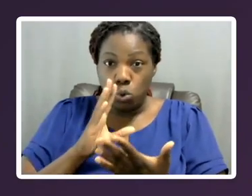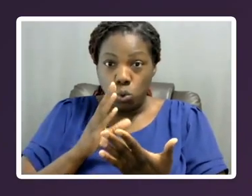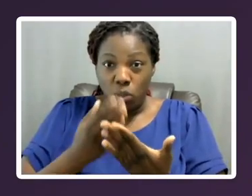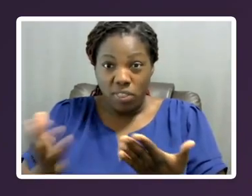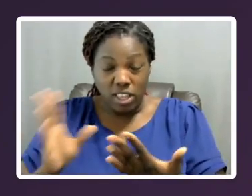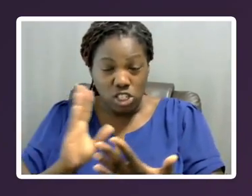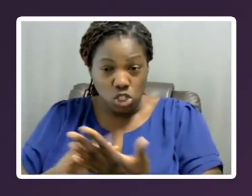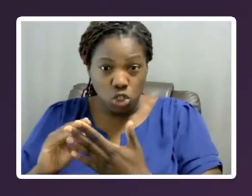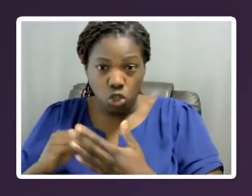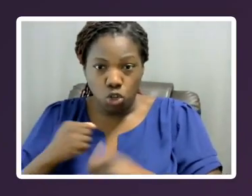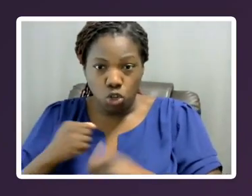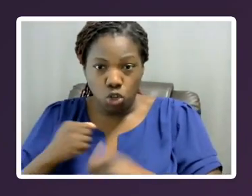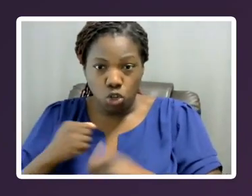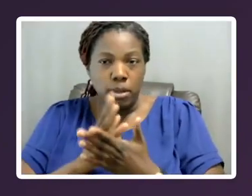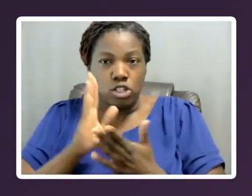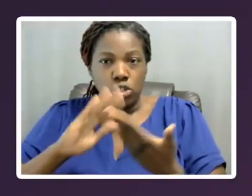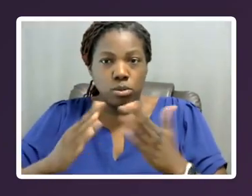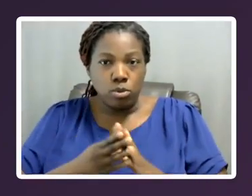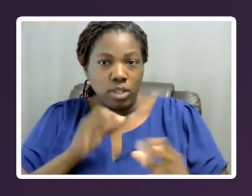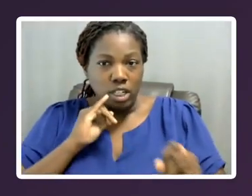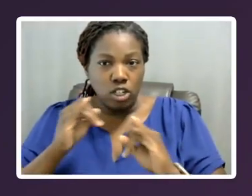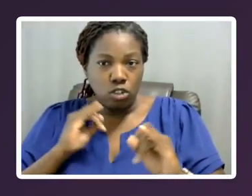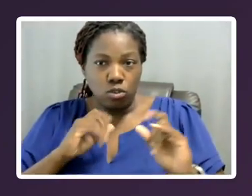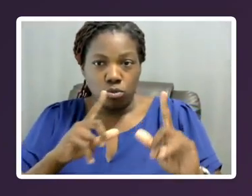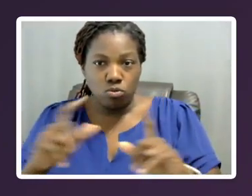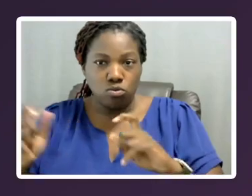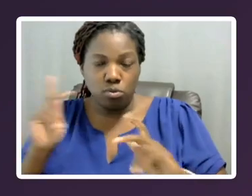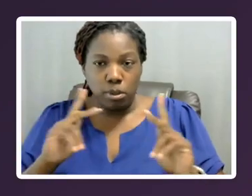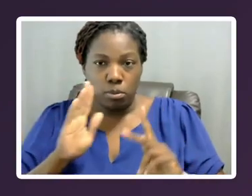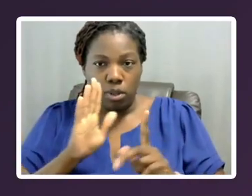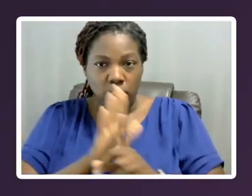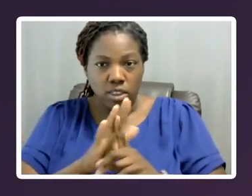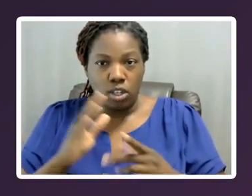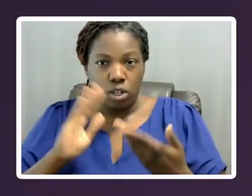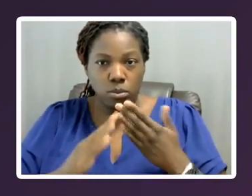by interviewing and photographing people in their community. Today we will build skills